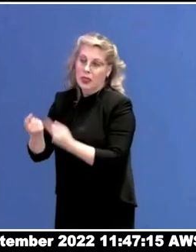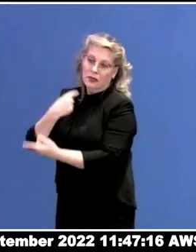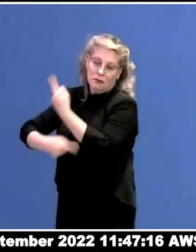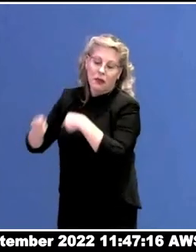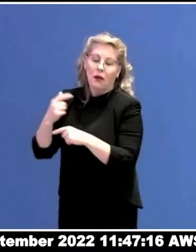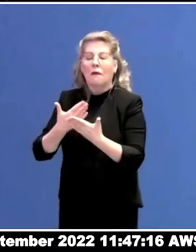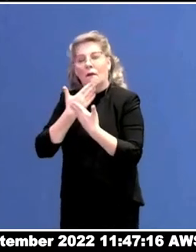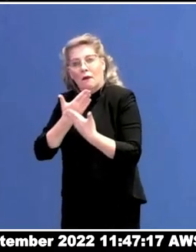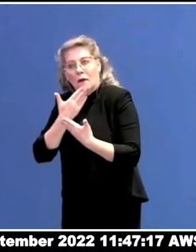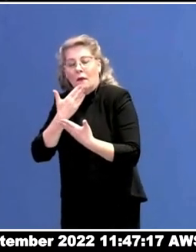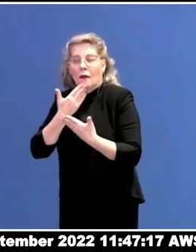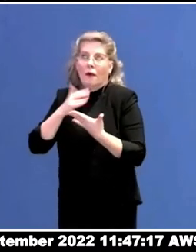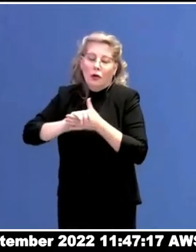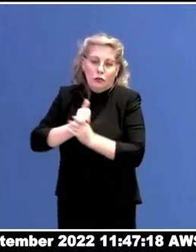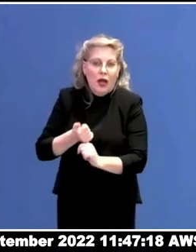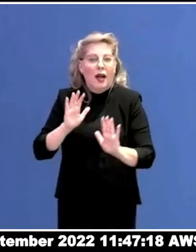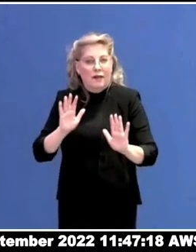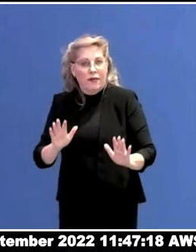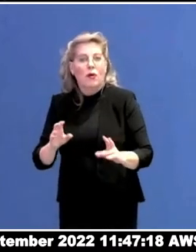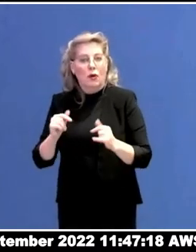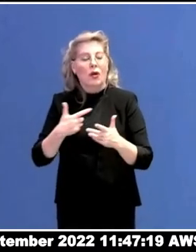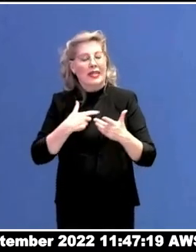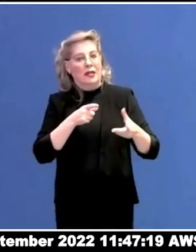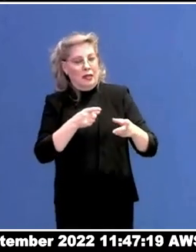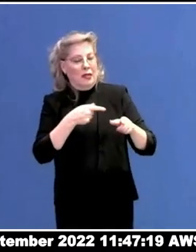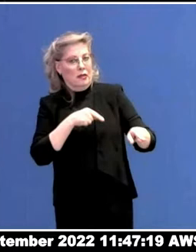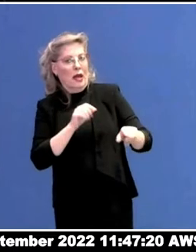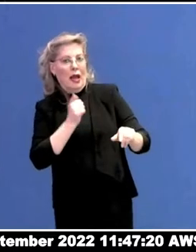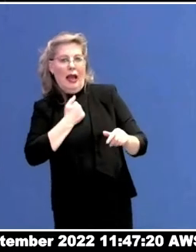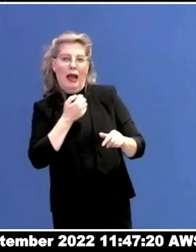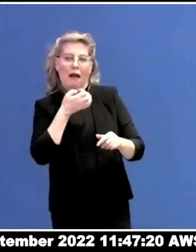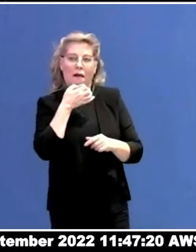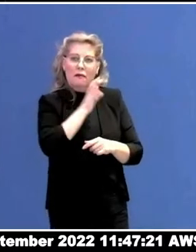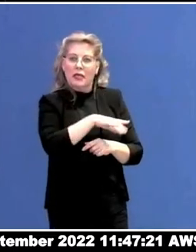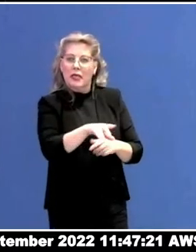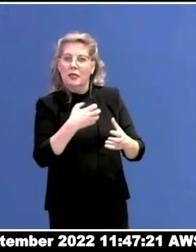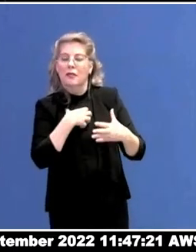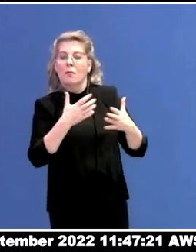So, you know, we were very fortunate because of the extensive experiential that we have